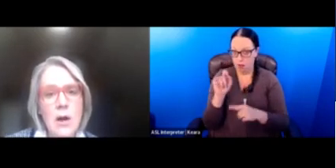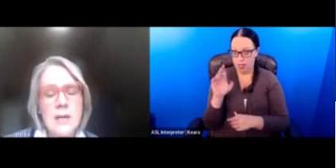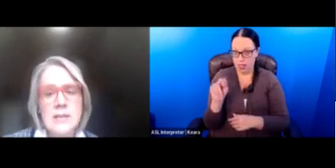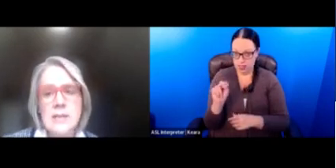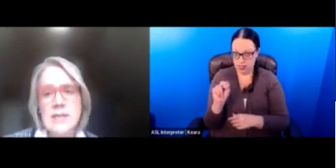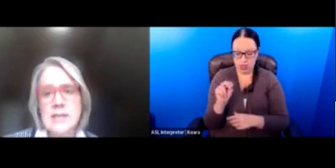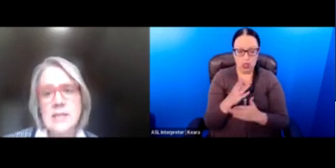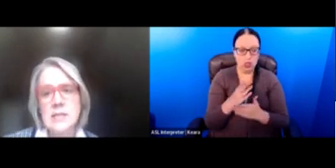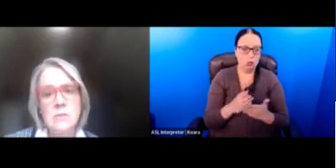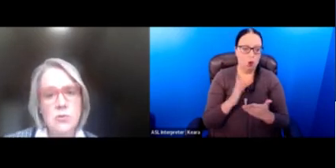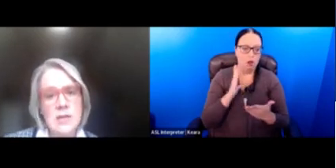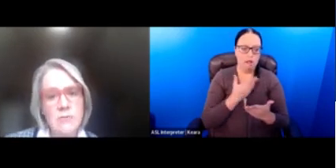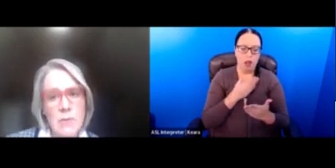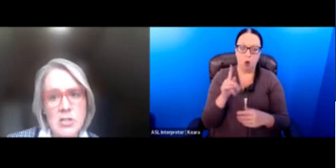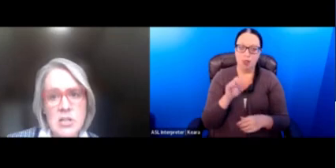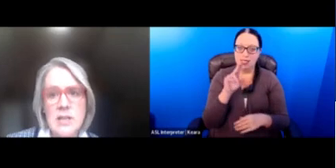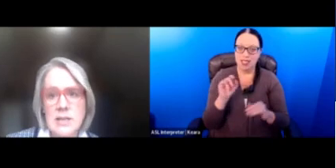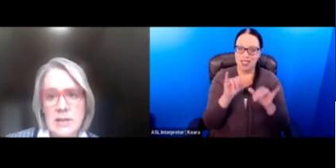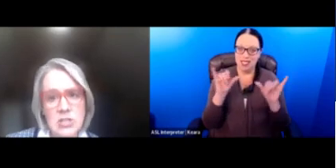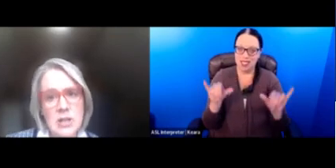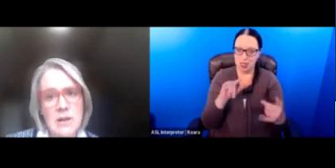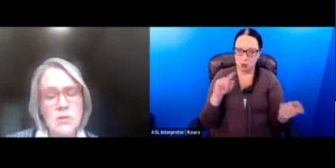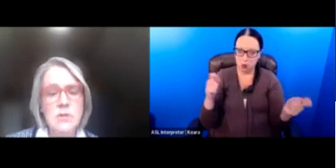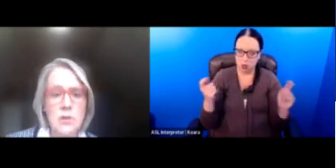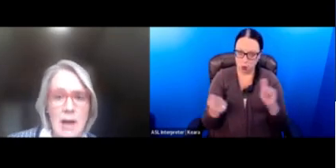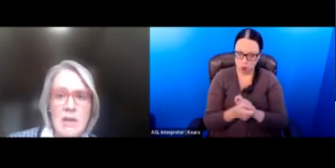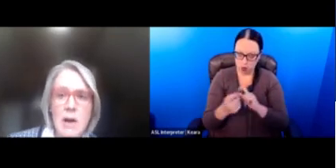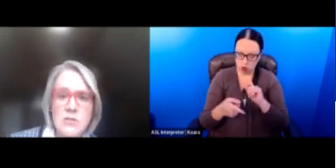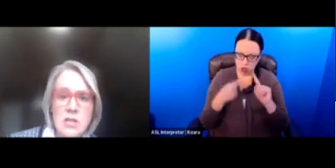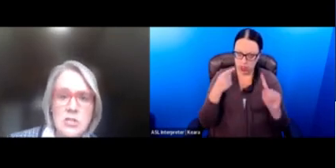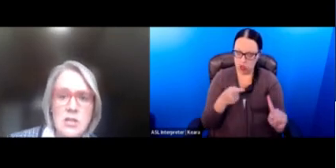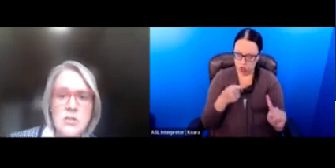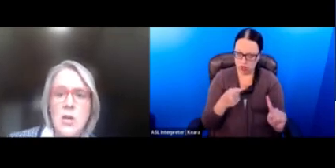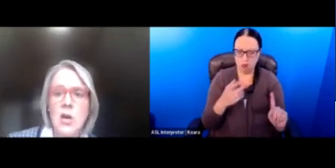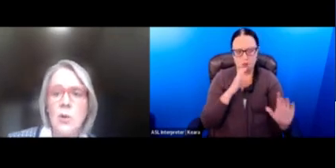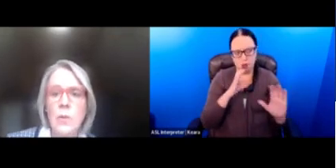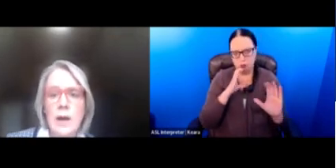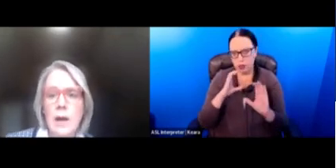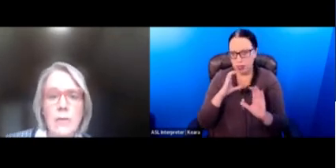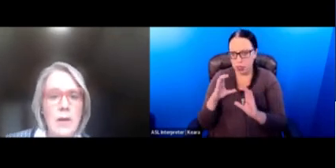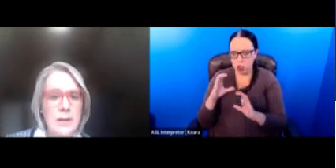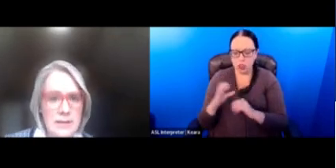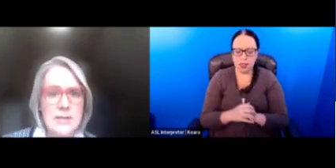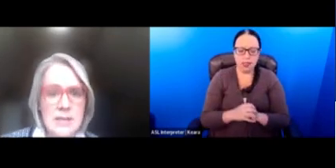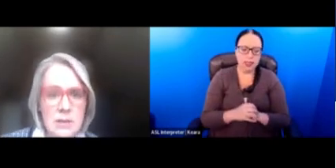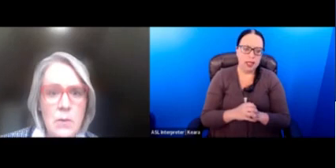Electrical development disabilities, our managed care organizations, we are a managed